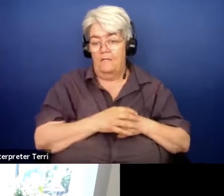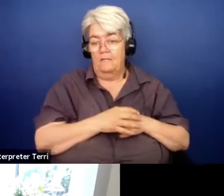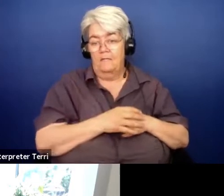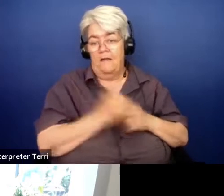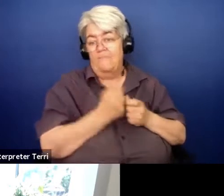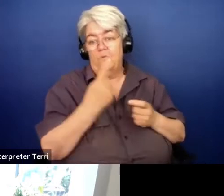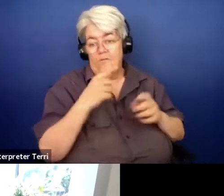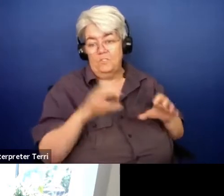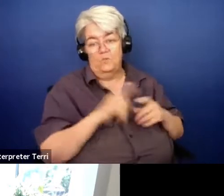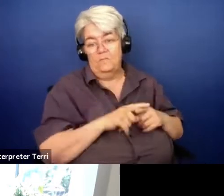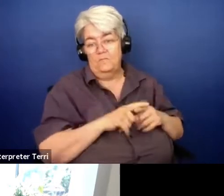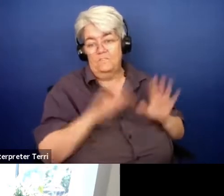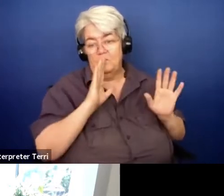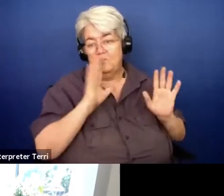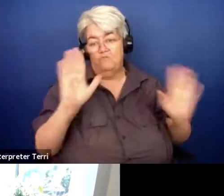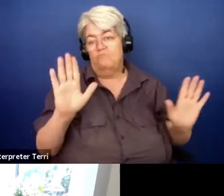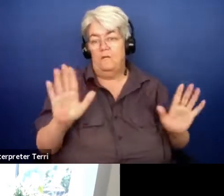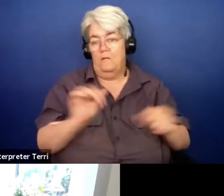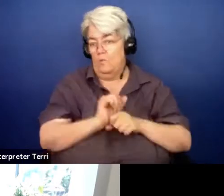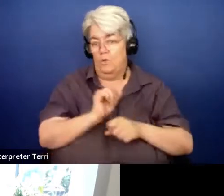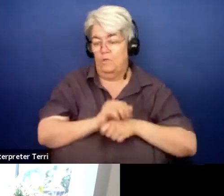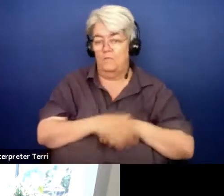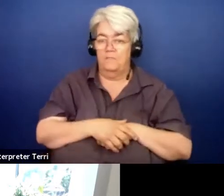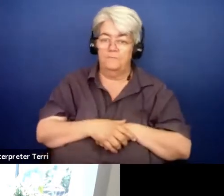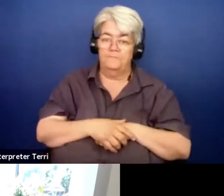such incredible work that I wouldn't feel